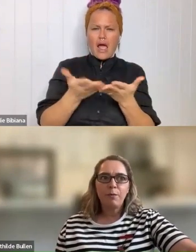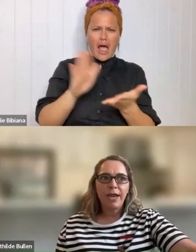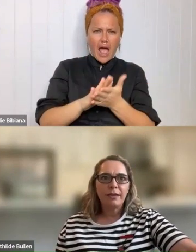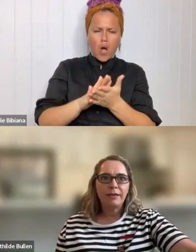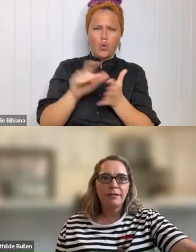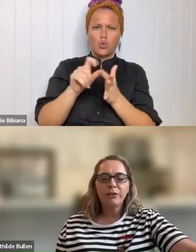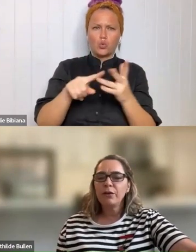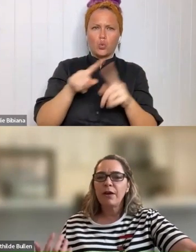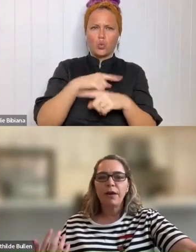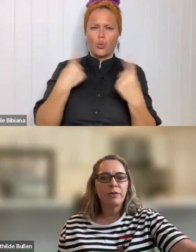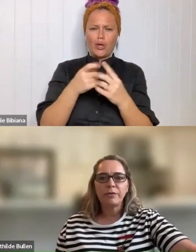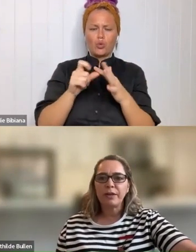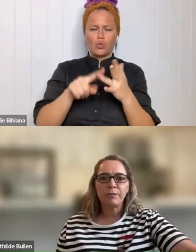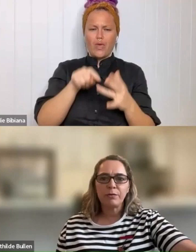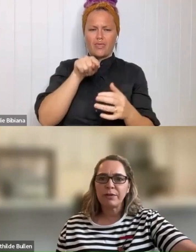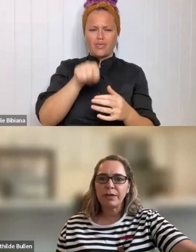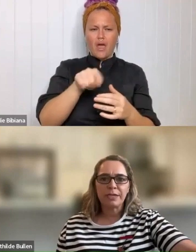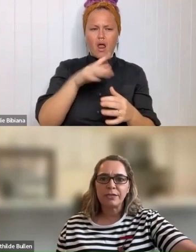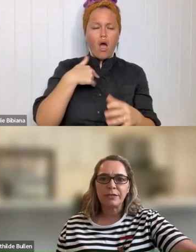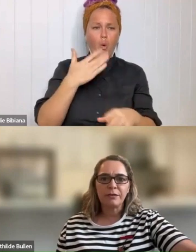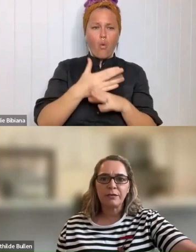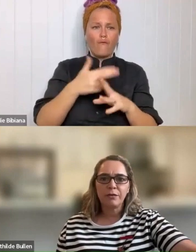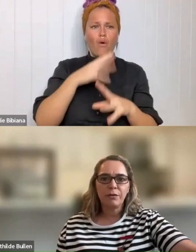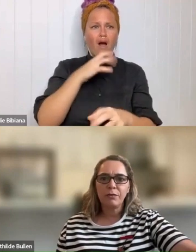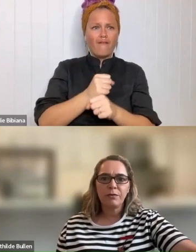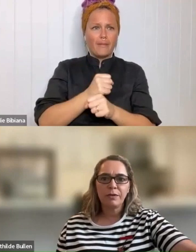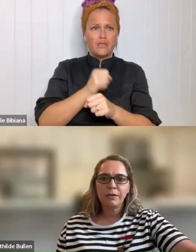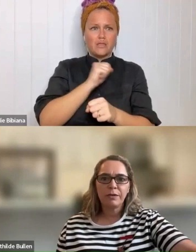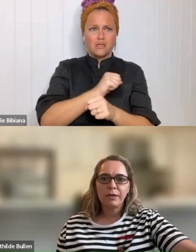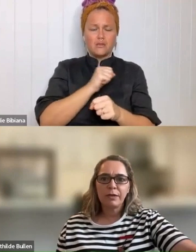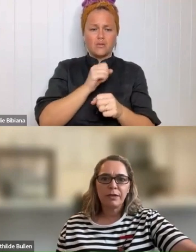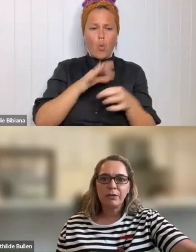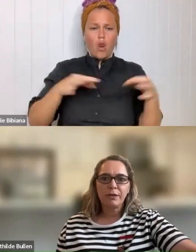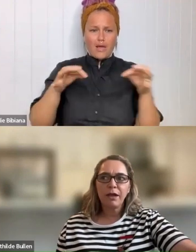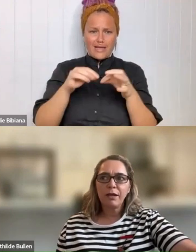When you know, I work for a government organization who I